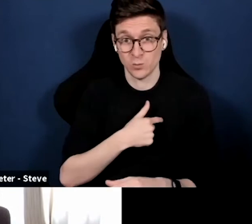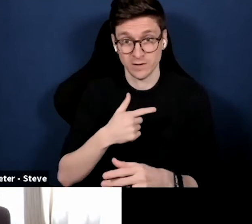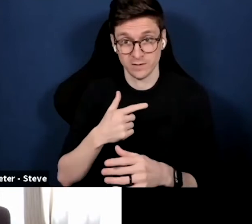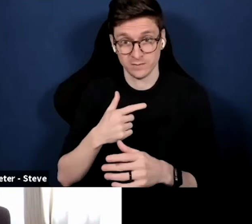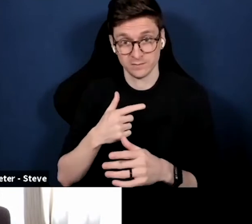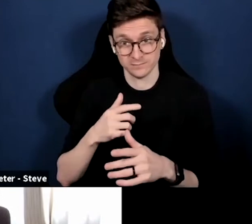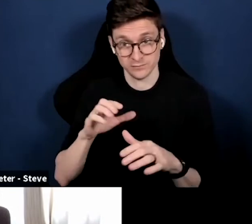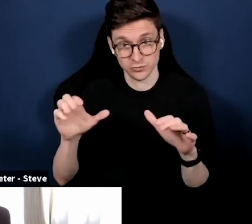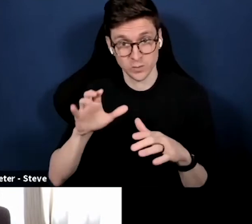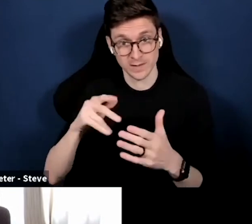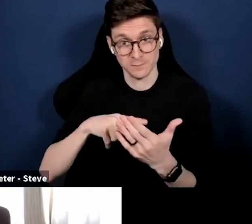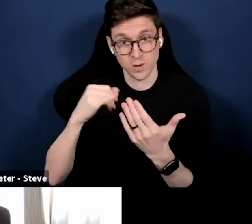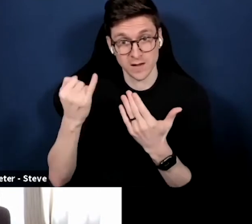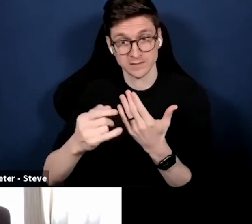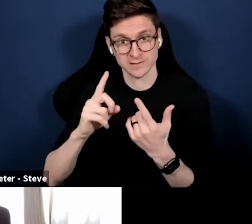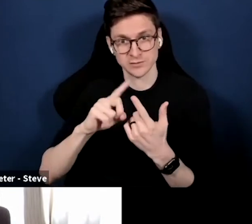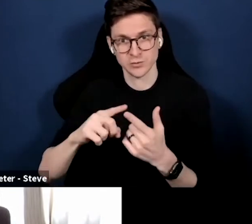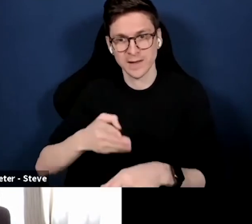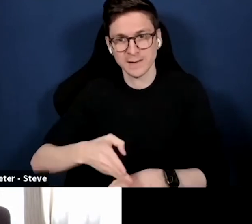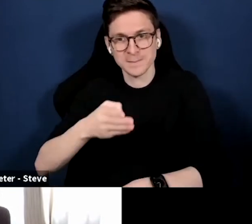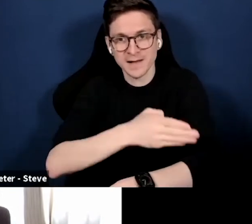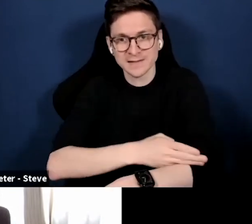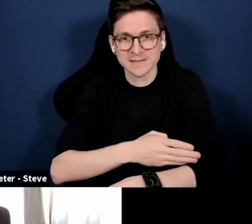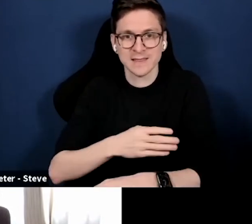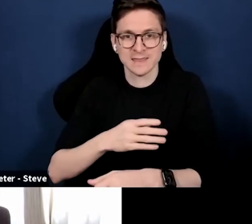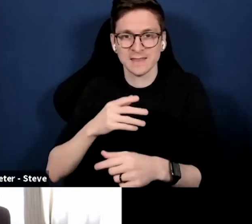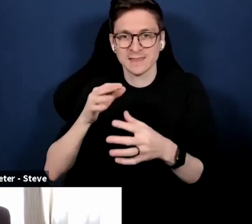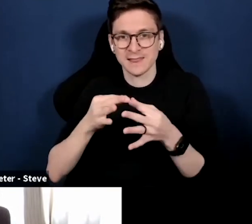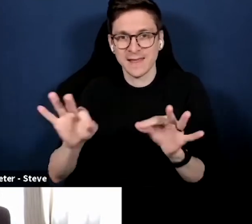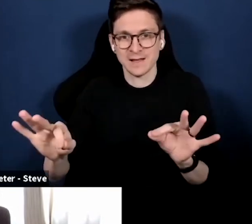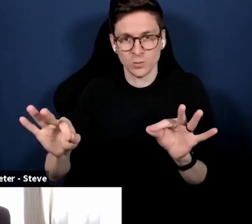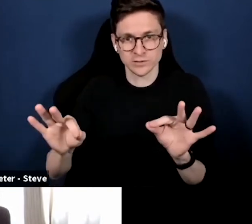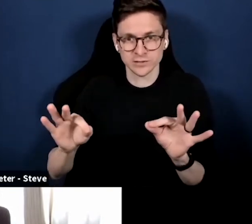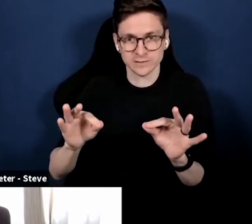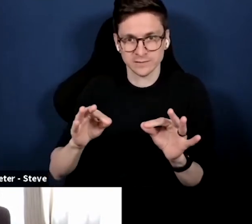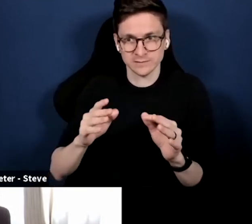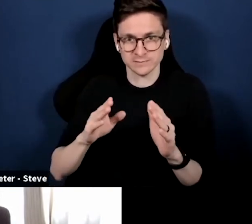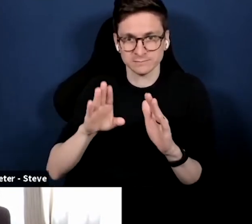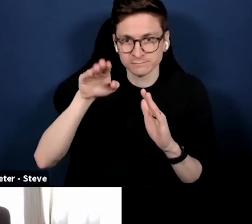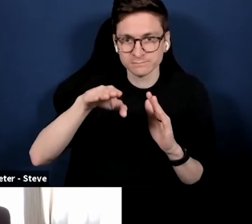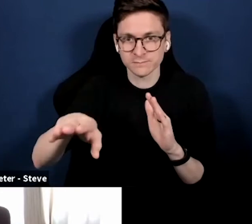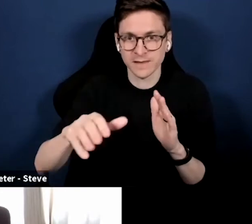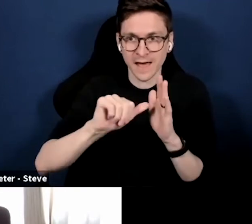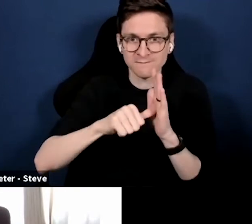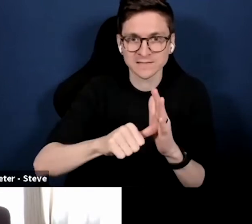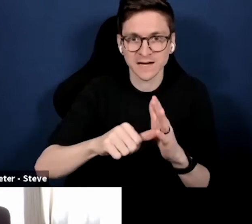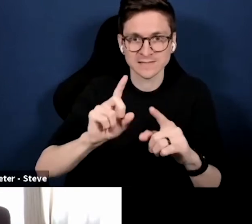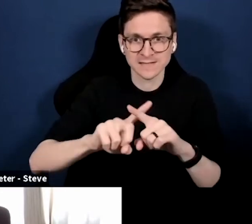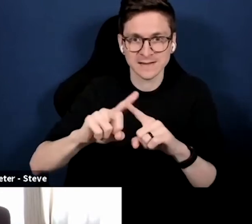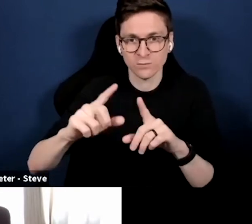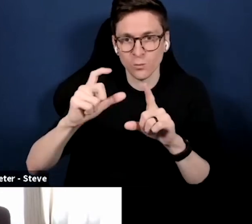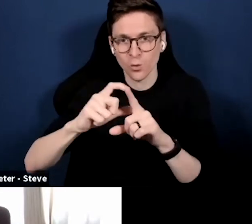of language expressions so she can emphasize particular words which may be novel for example